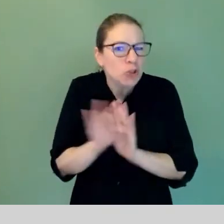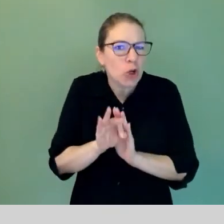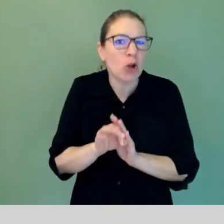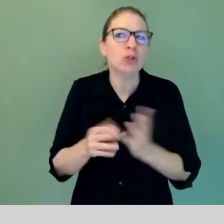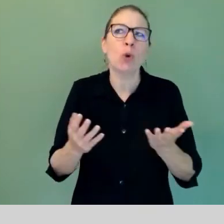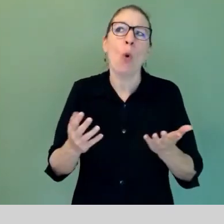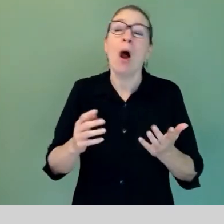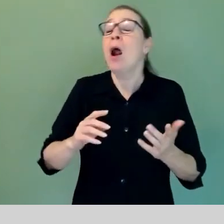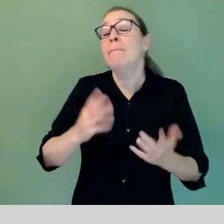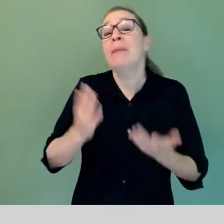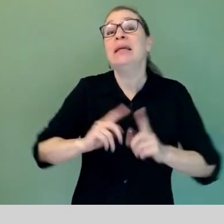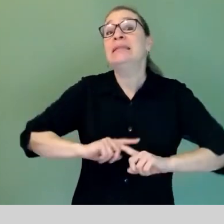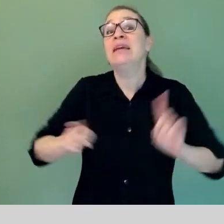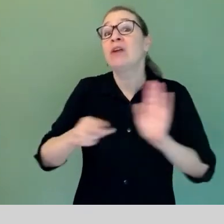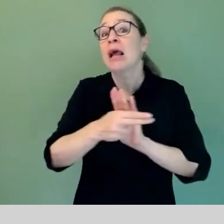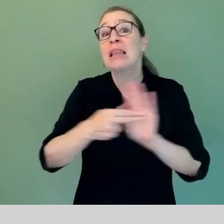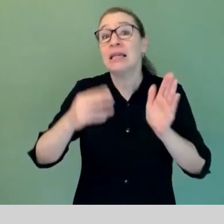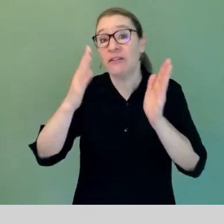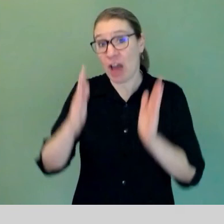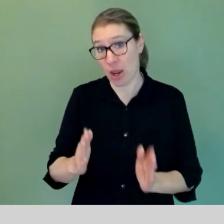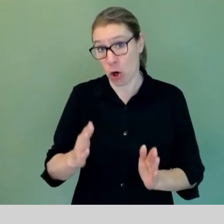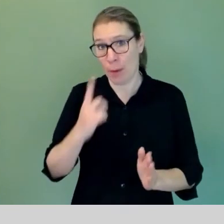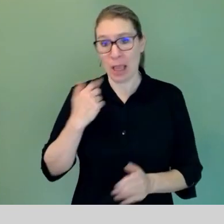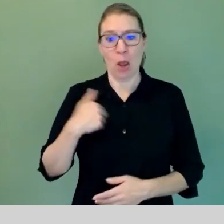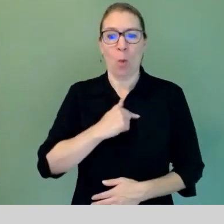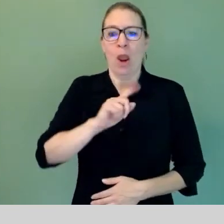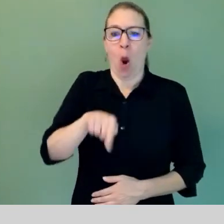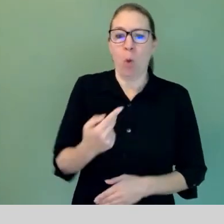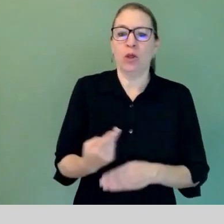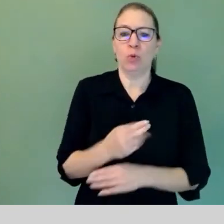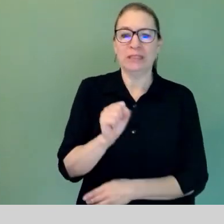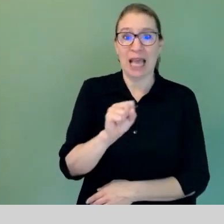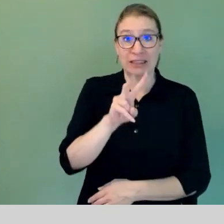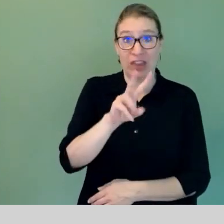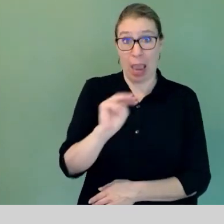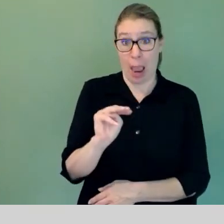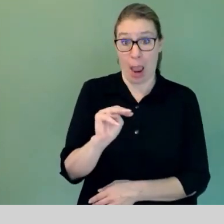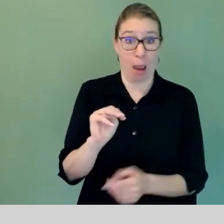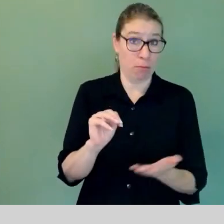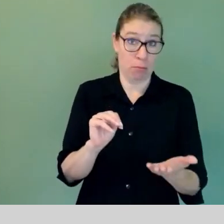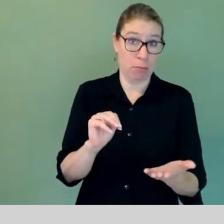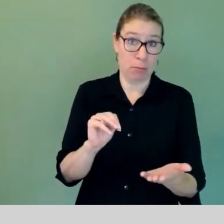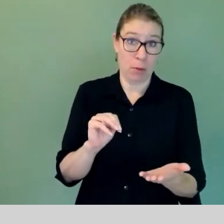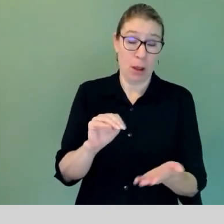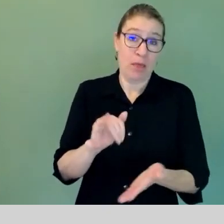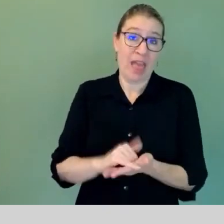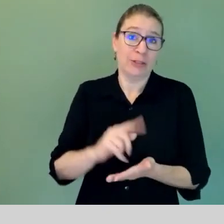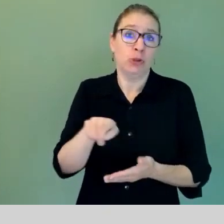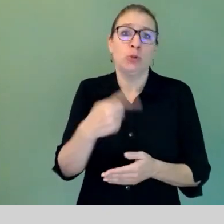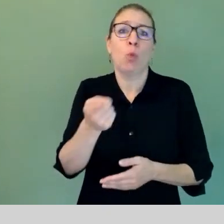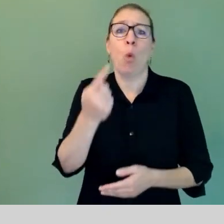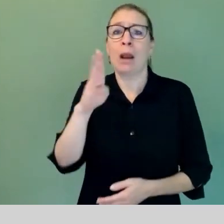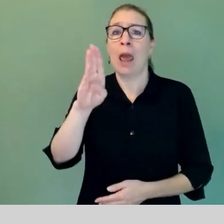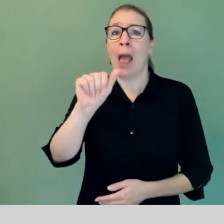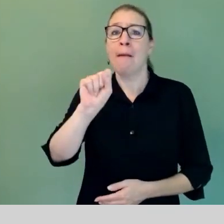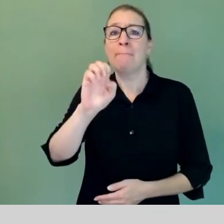and of course, different classifiers because we only use SVM here just to establish an exercise